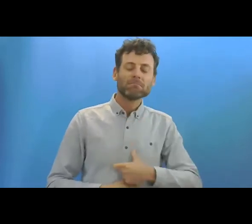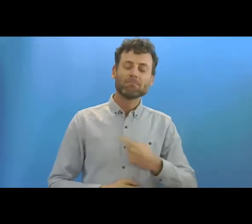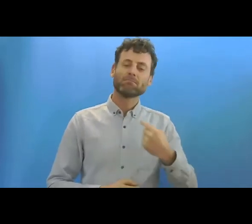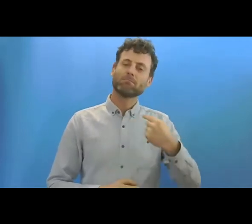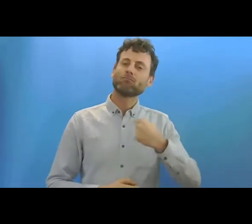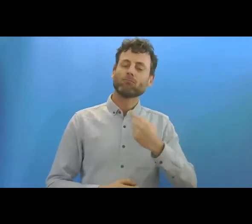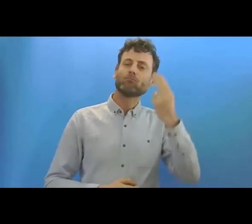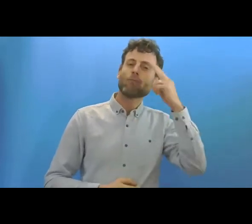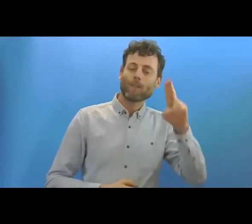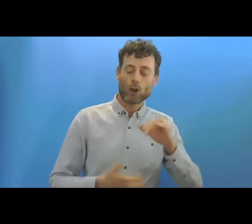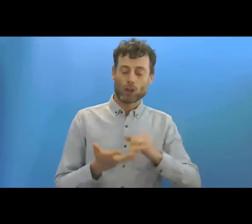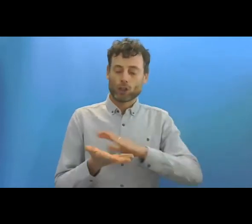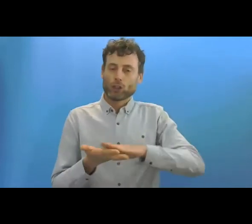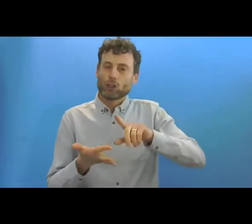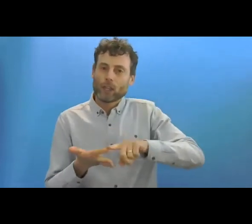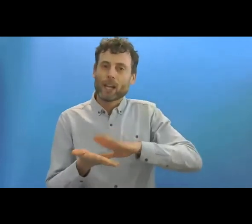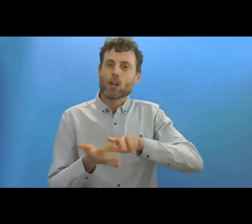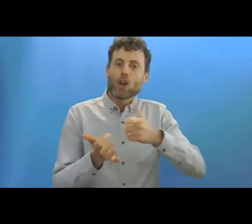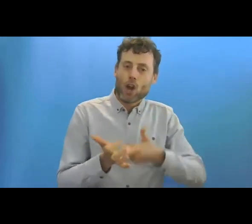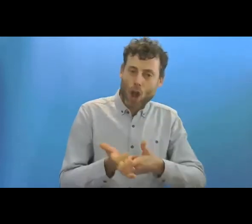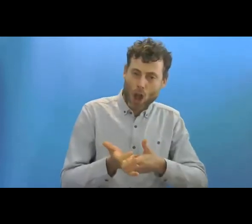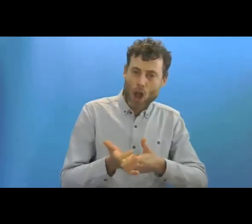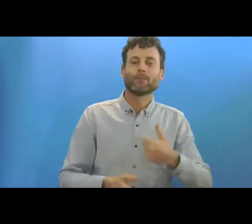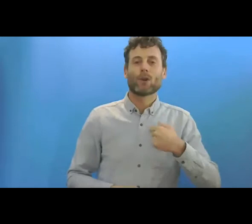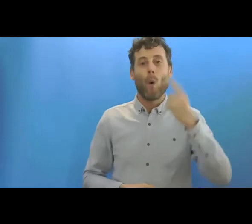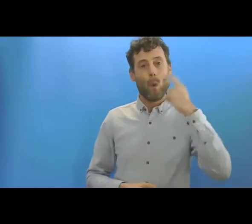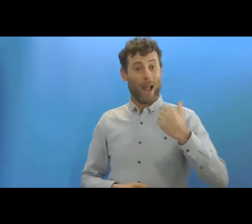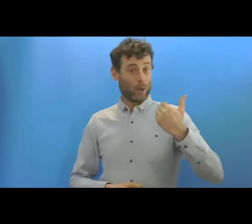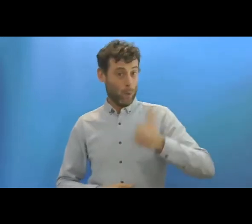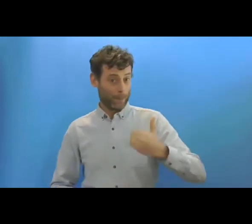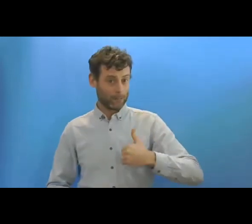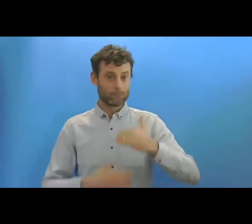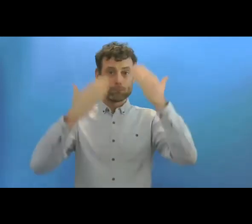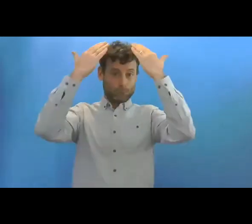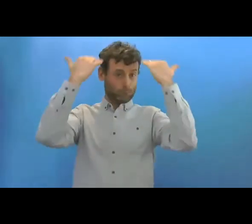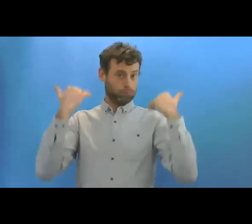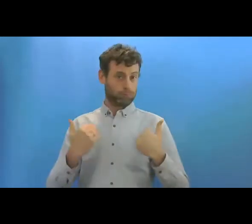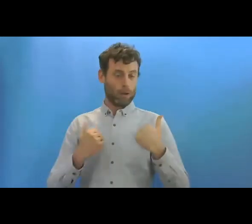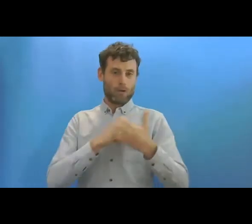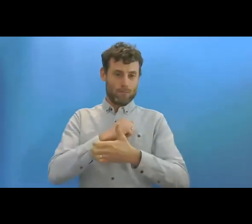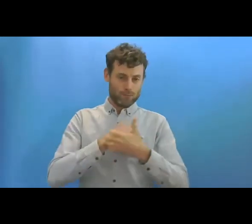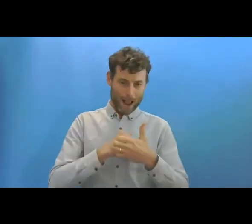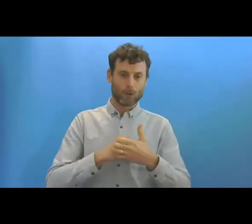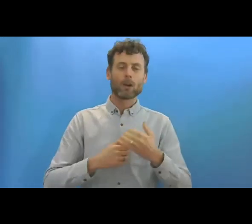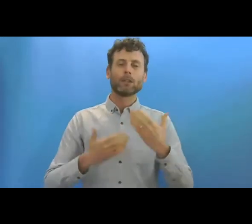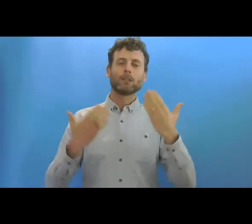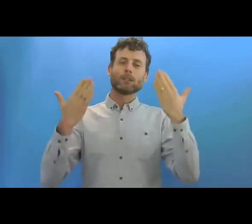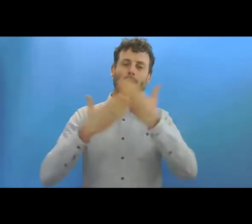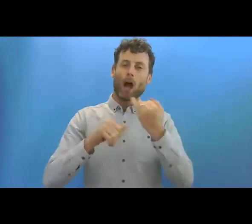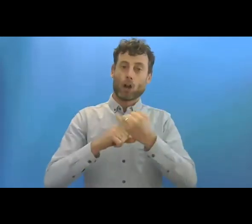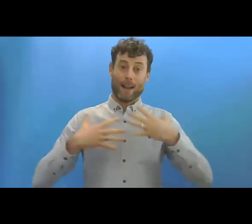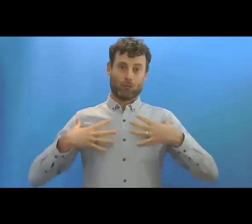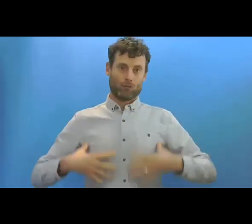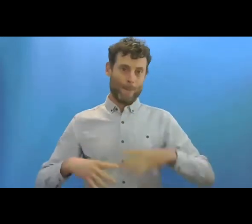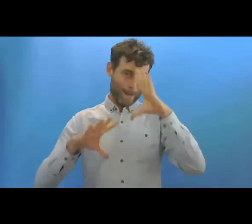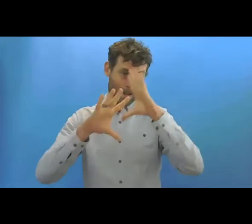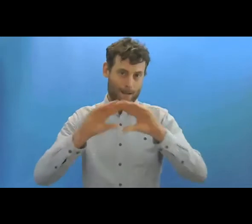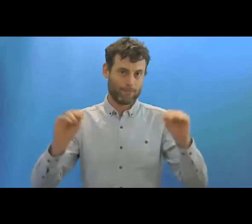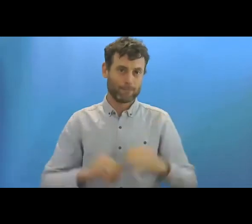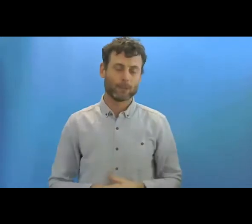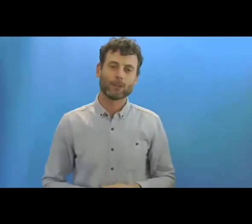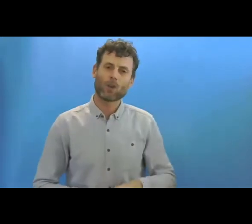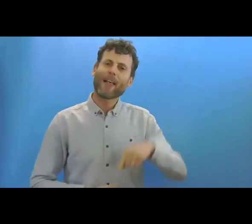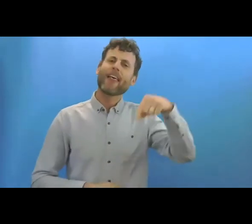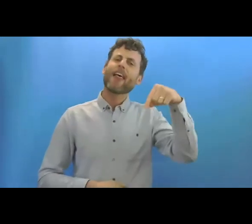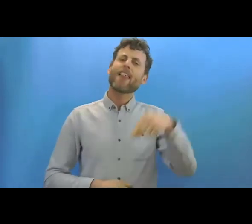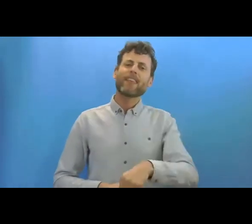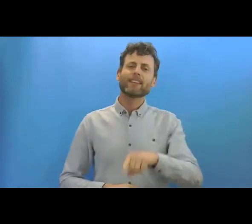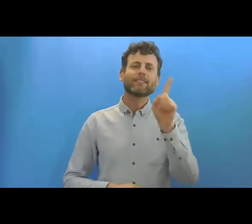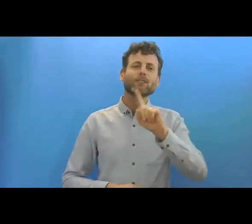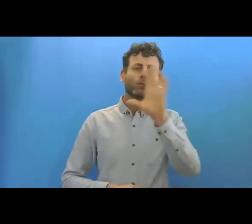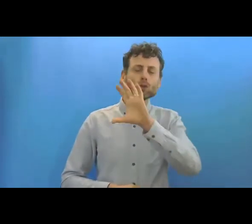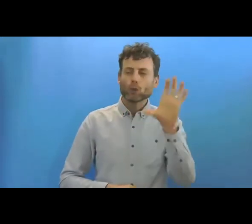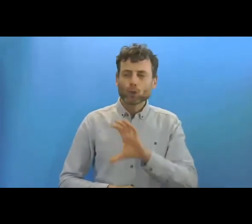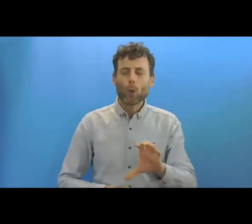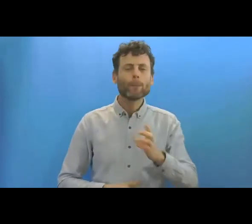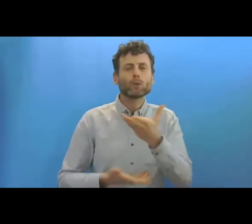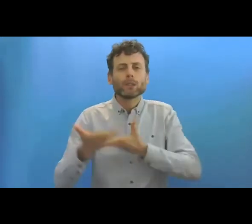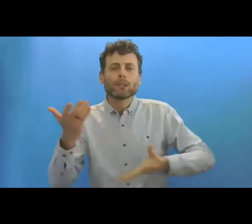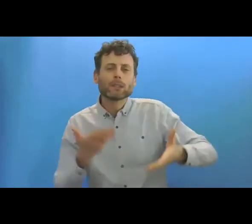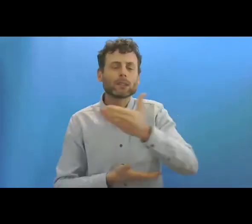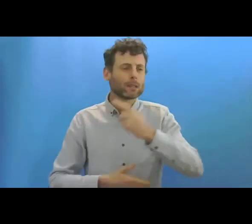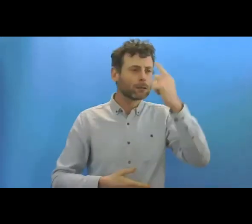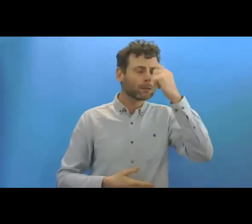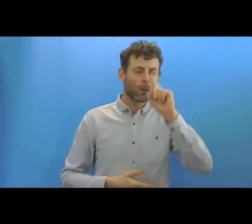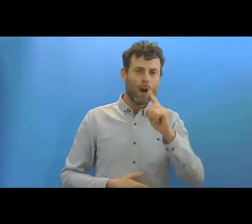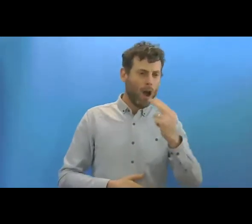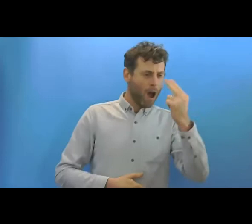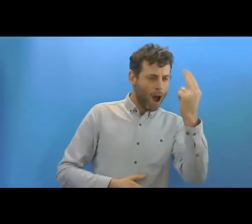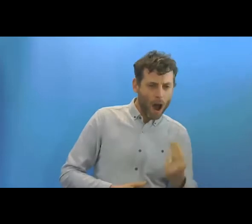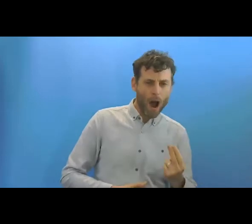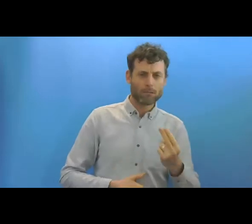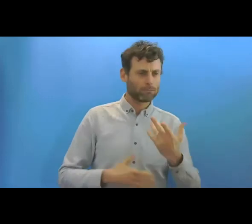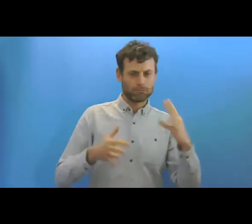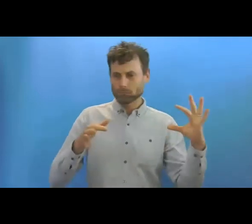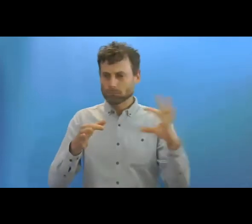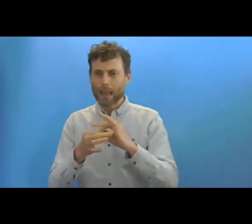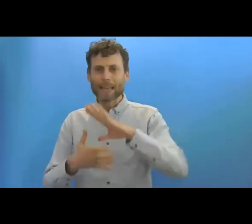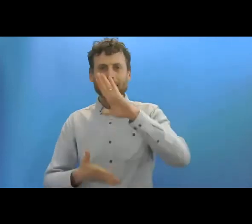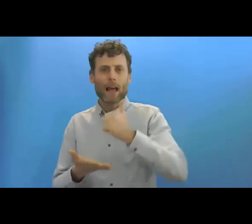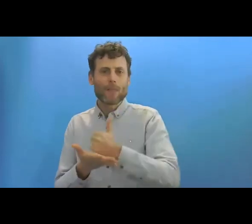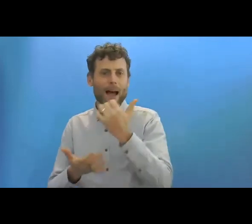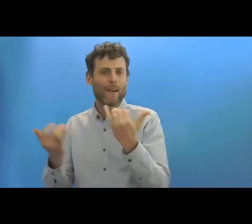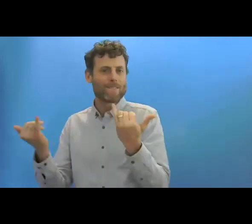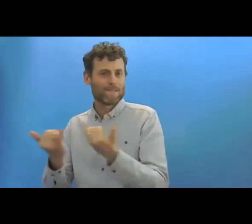hair and I am today wearing a dark grey jumper. Thanks so much for coming today.